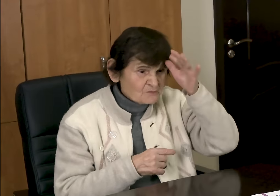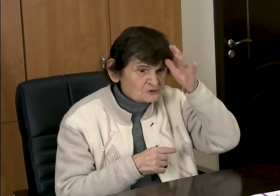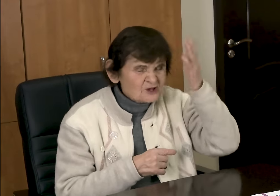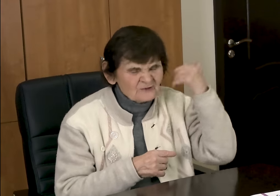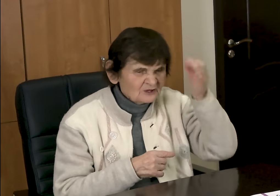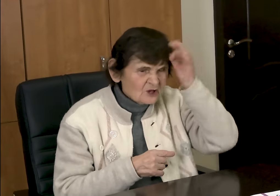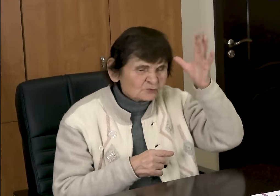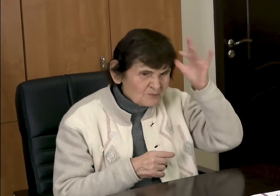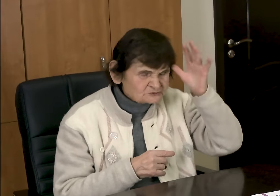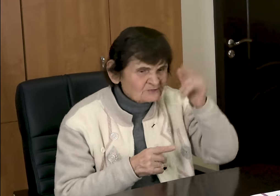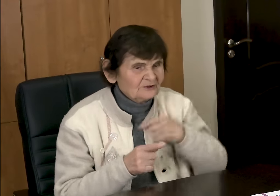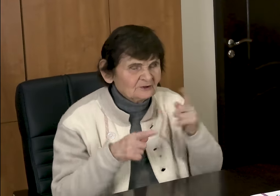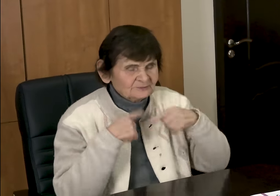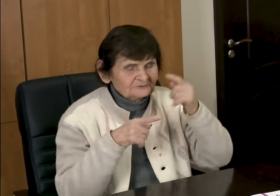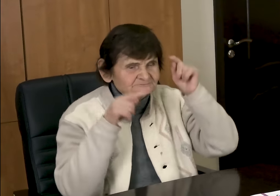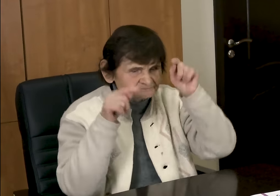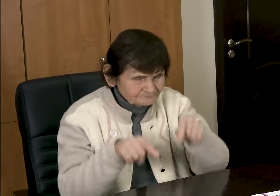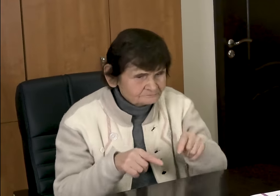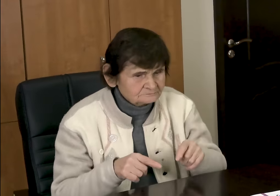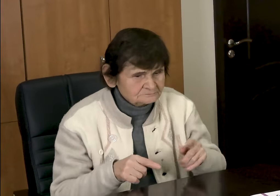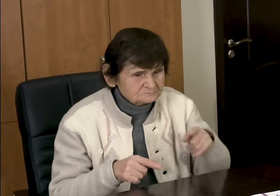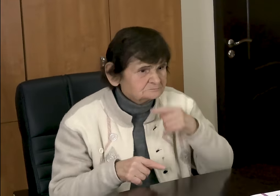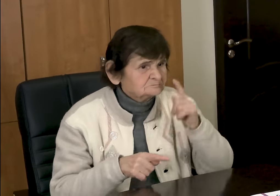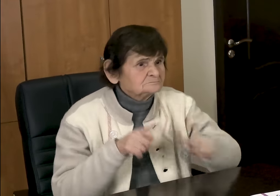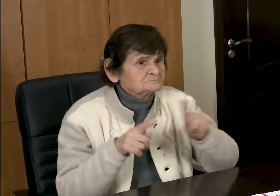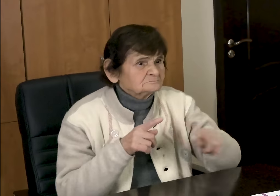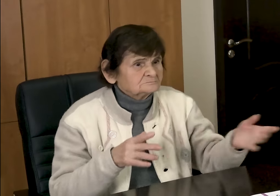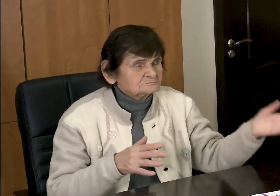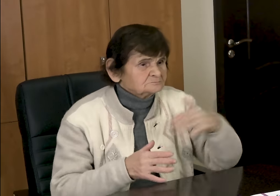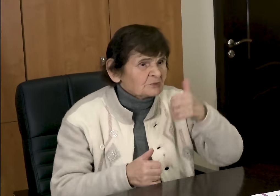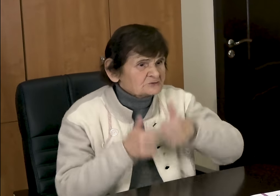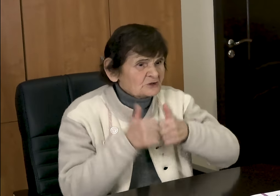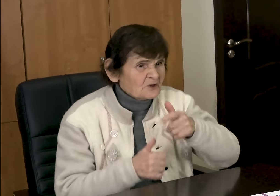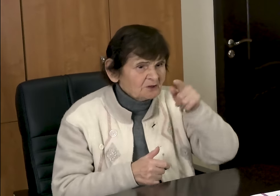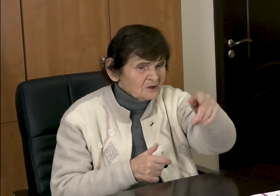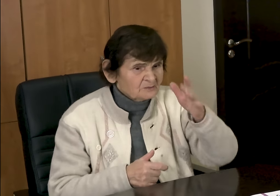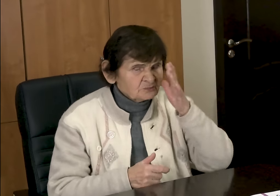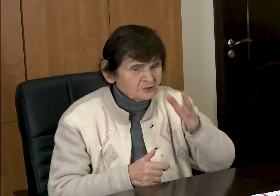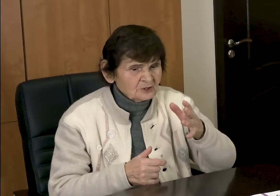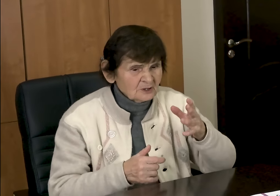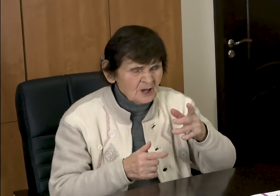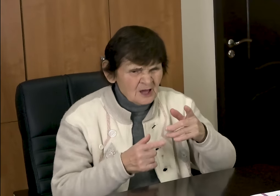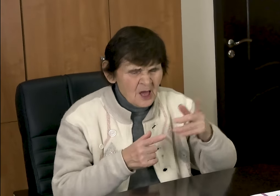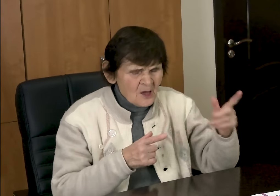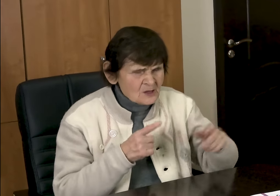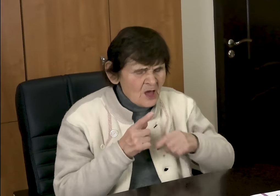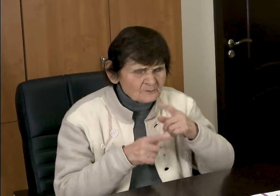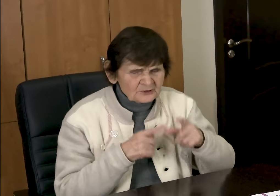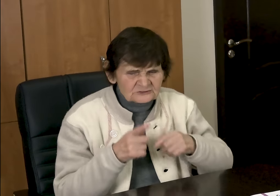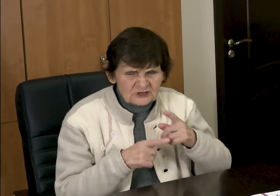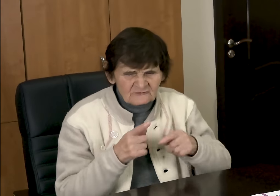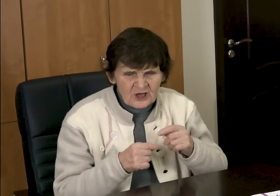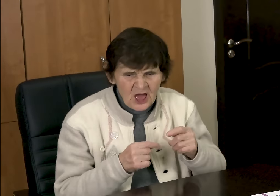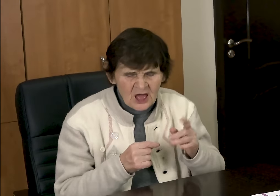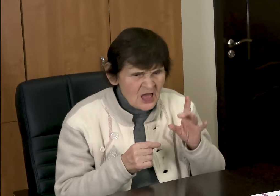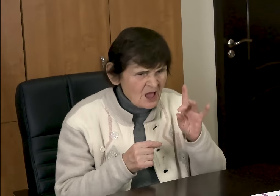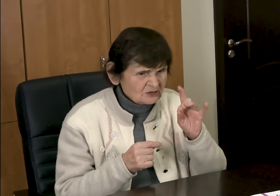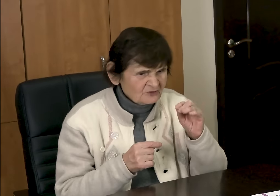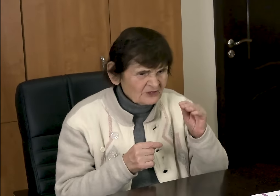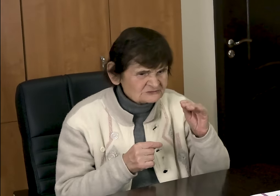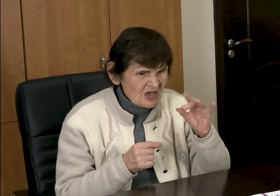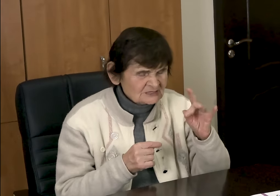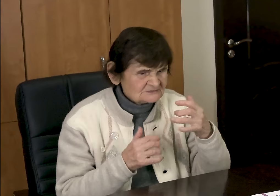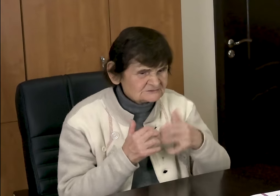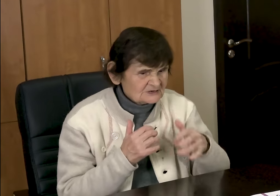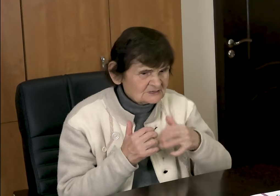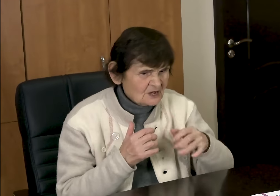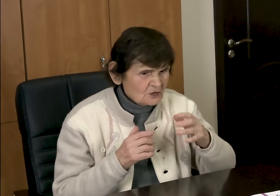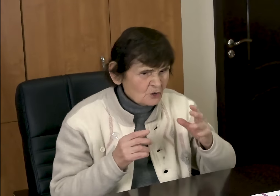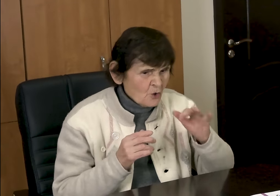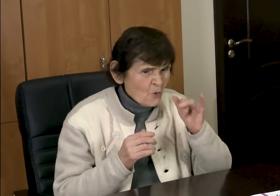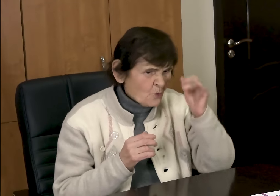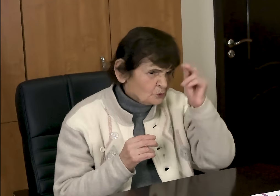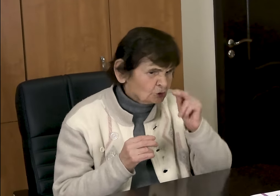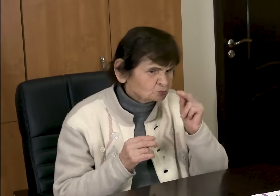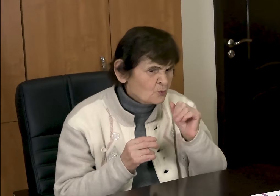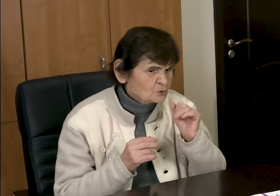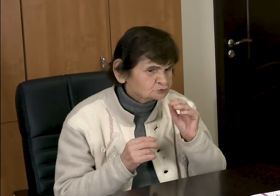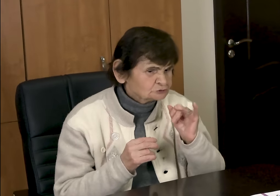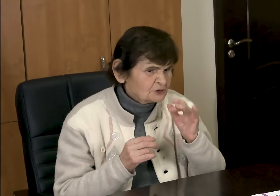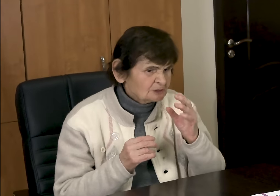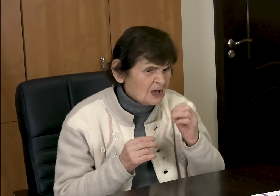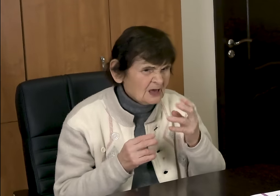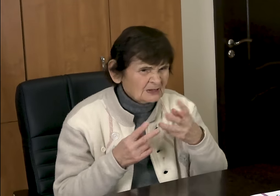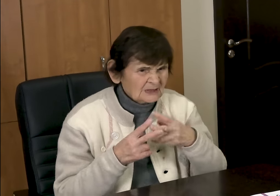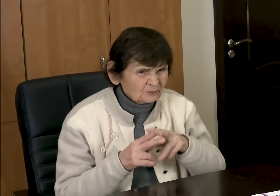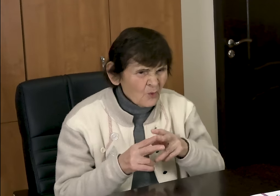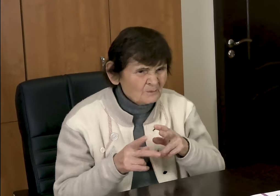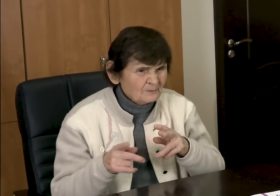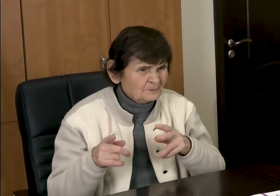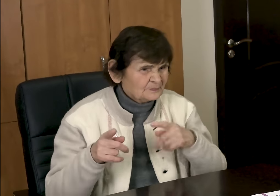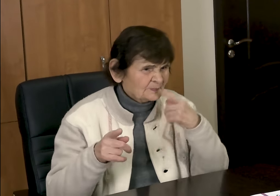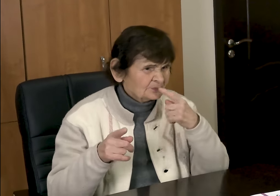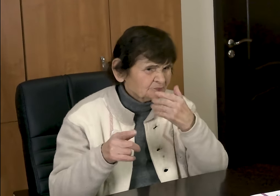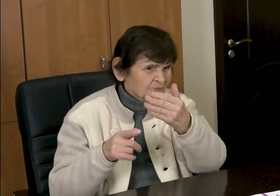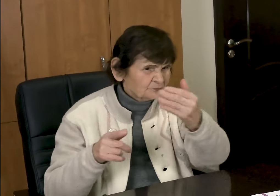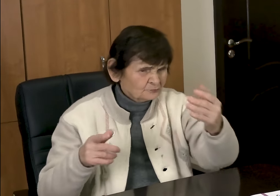At the Kuibyshev Technical School they informed me that I should participate in cross-country skiing at the RSFSR championship among schools and technical schools.